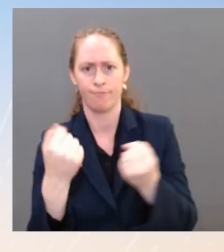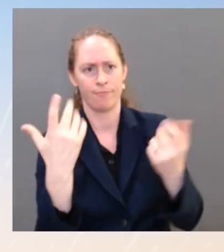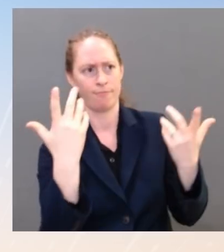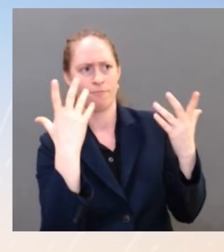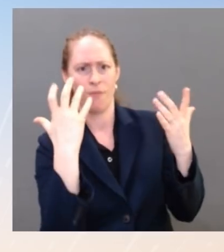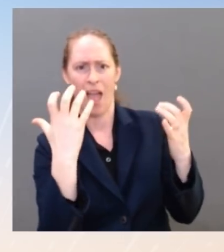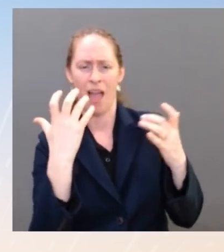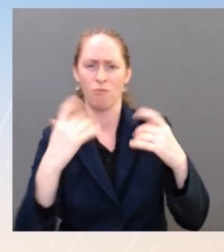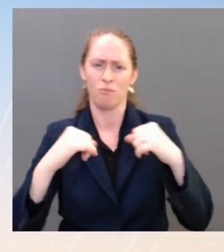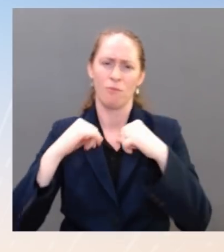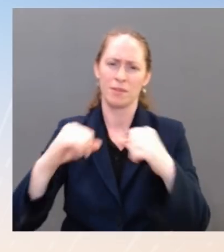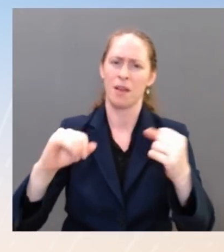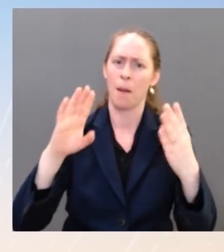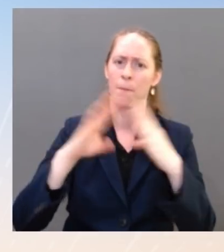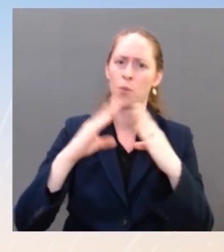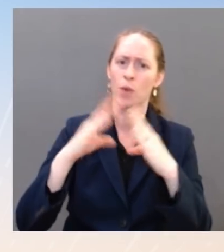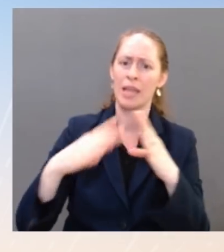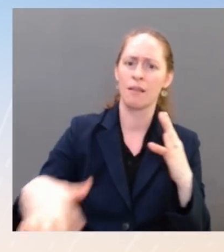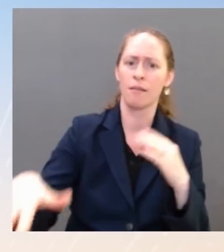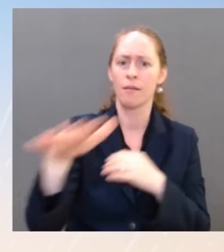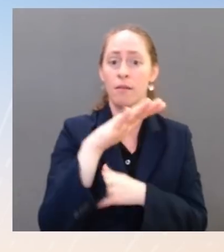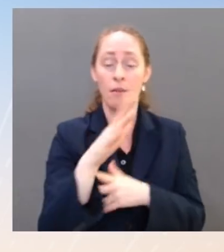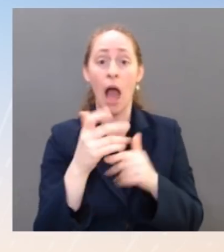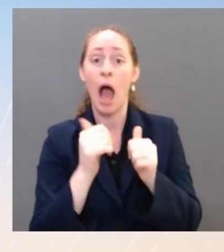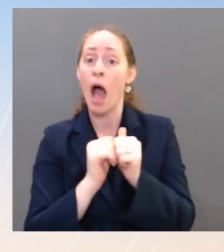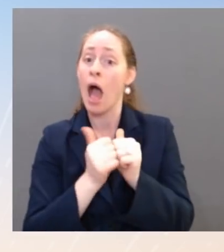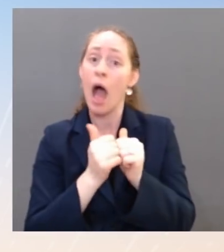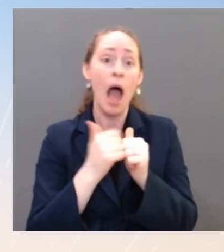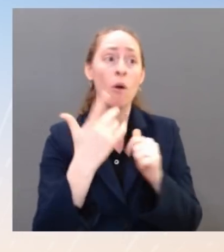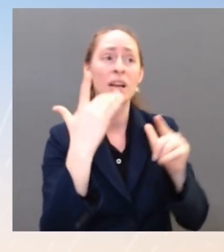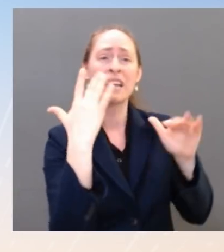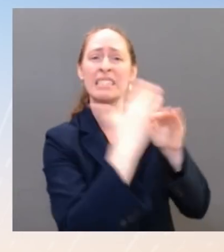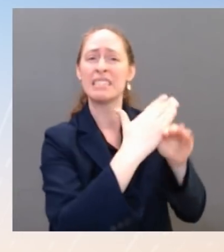hazardous fuels management and post wildfire restoration activities